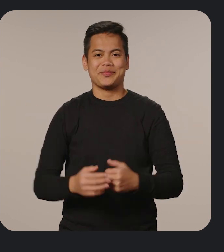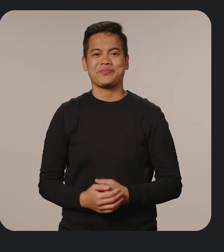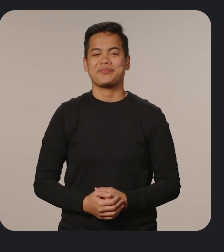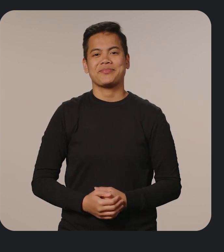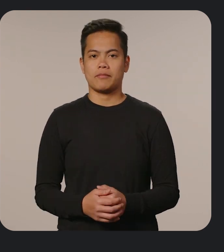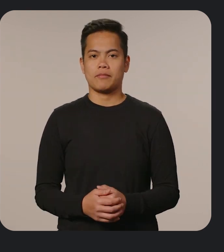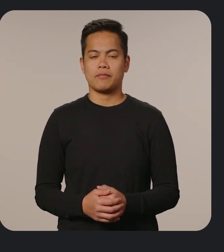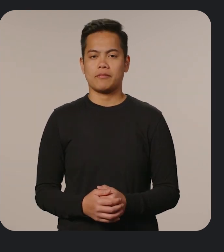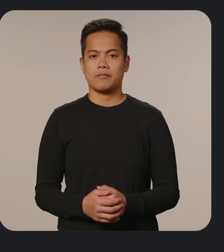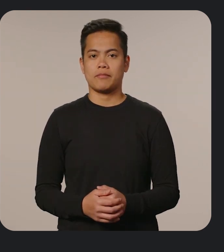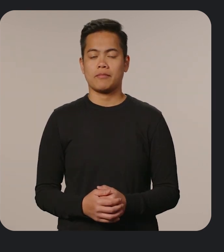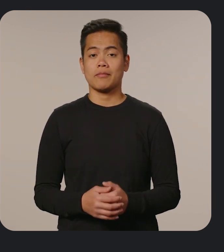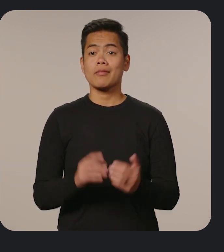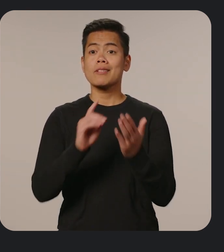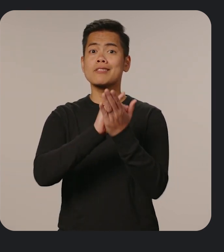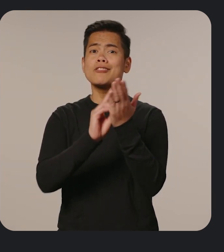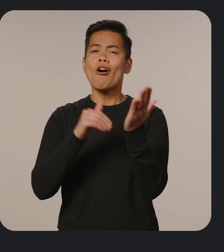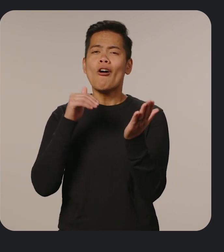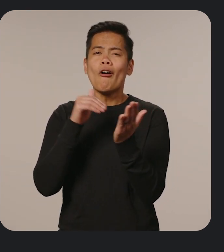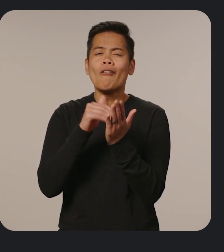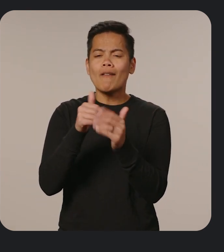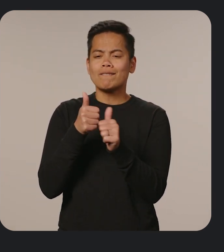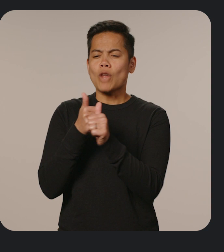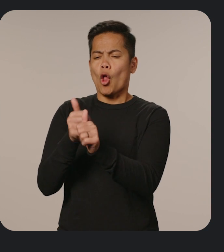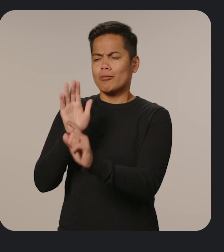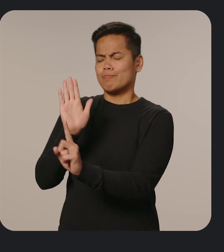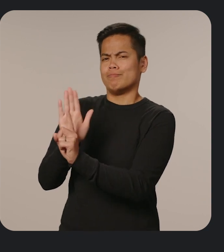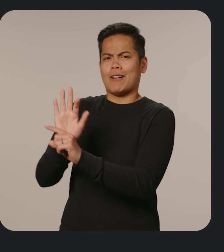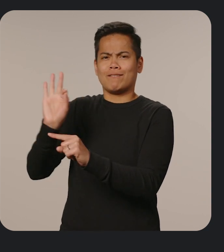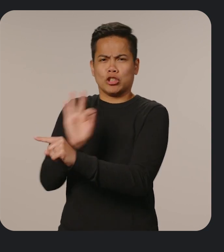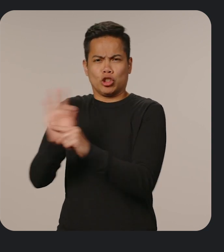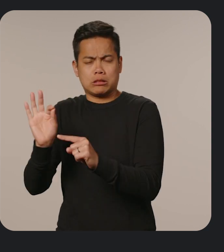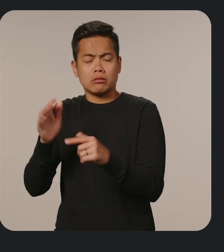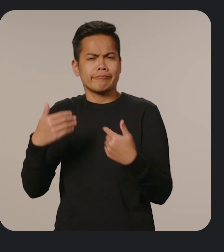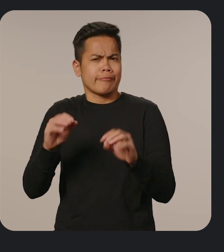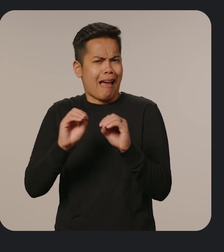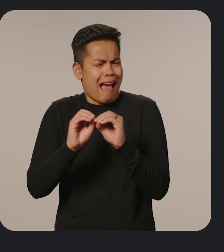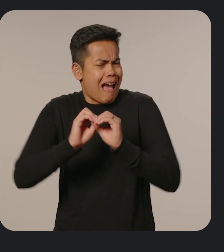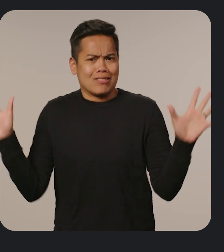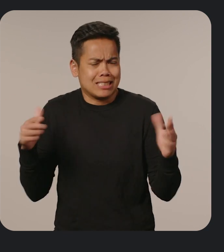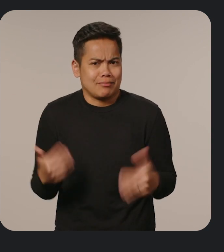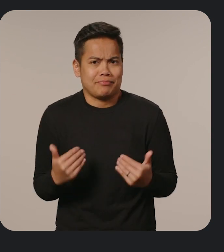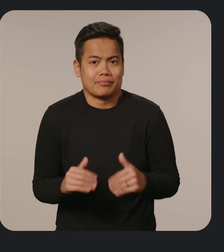But what if there's more to form than just the function? What if, actually, form follows feeling?